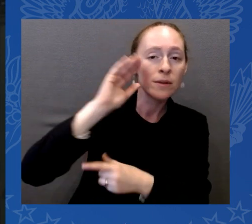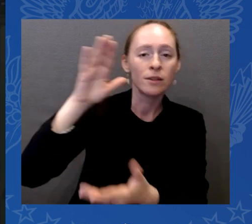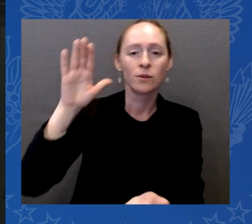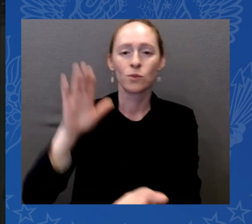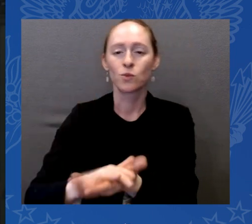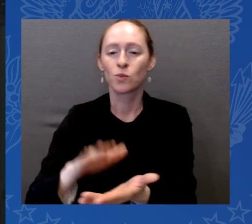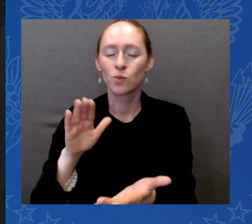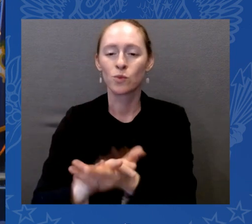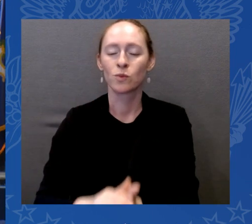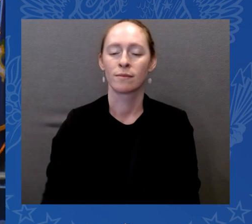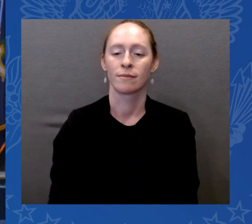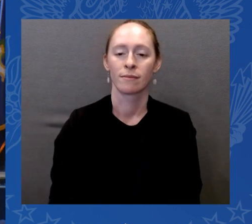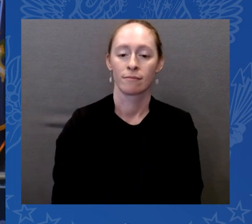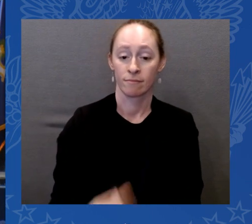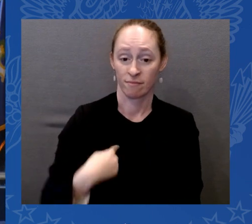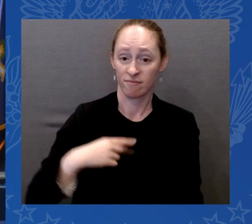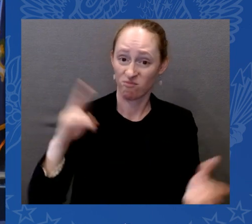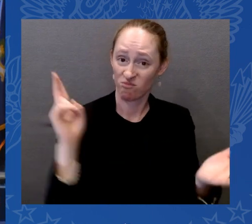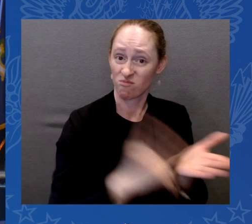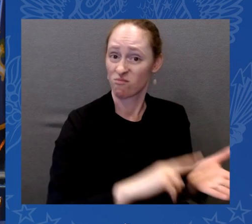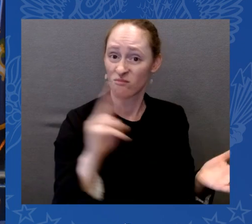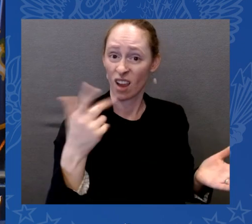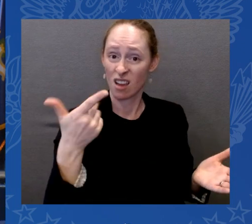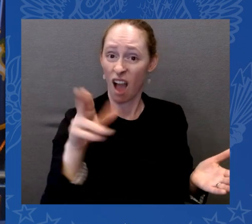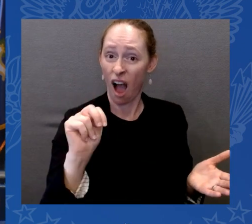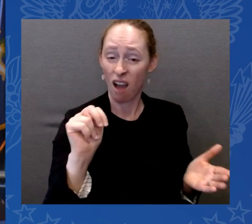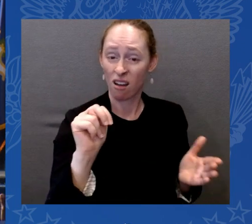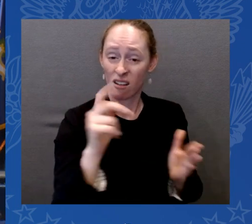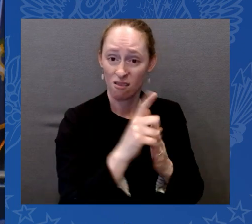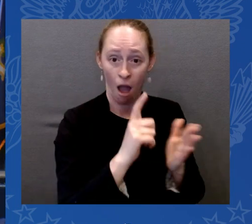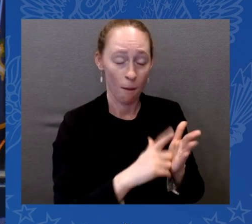You did it. I signed it.